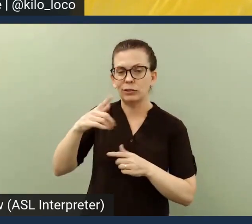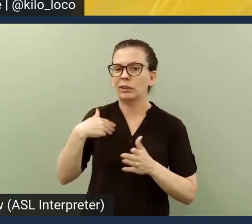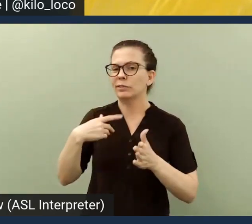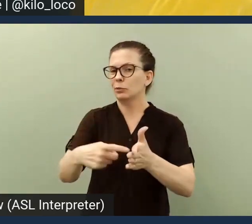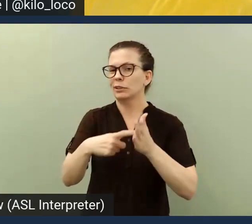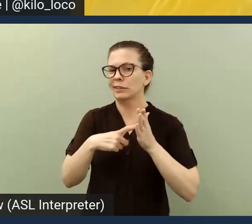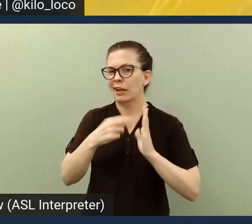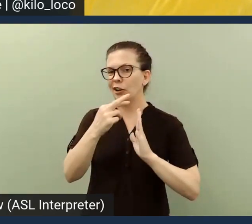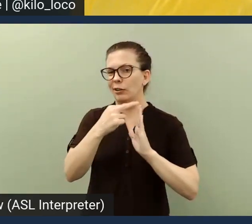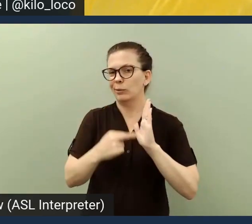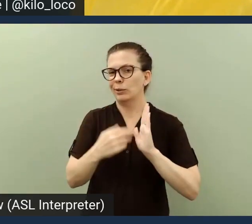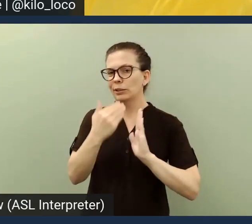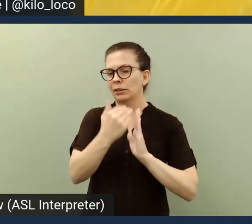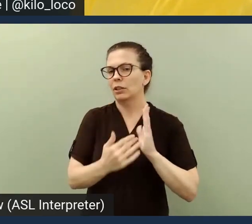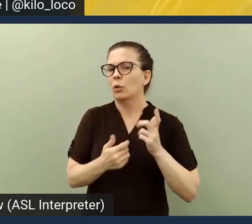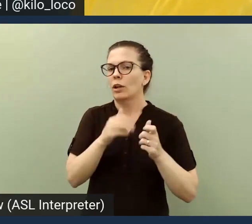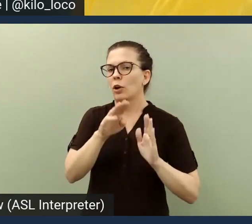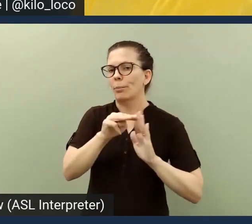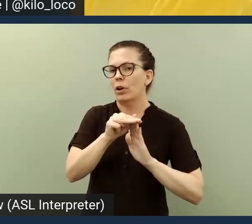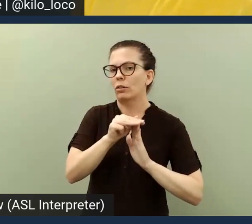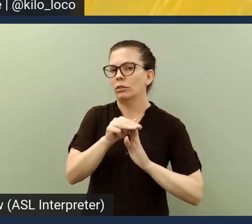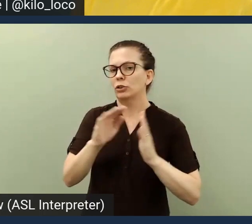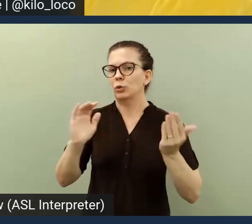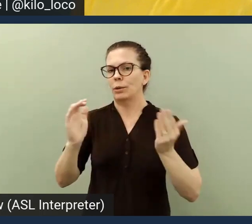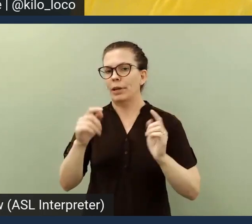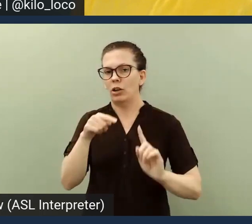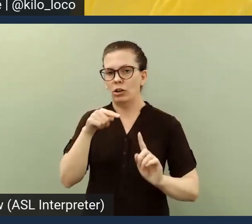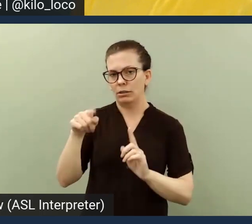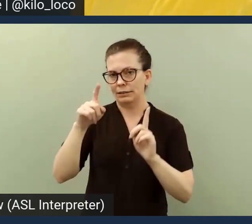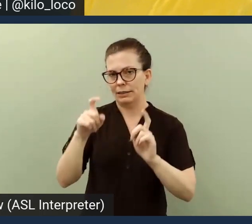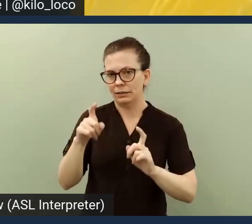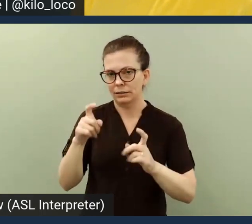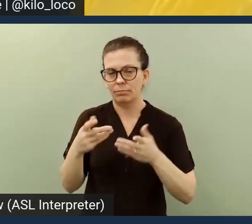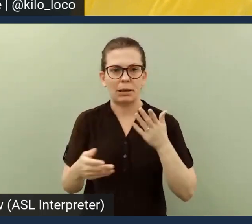that you want your model to perform against, and it may be certain accuracy,